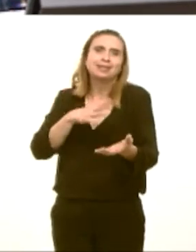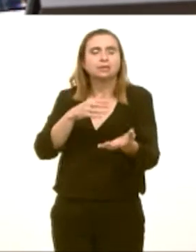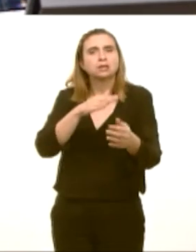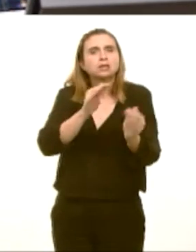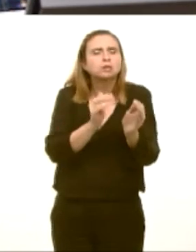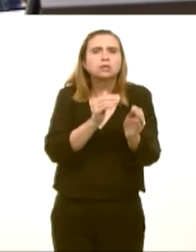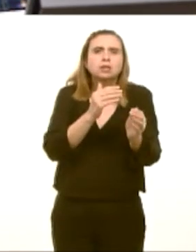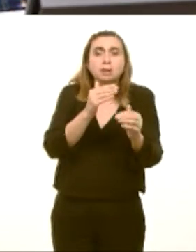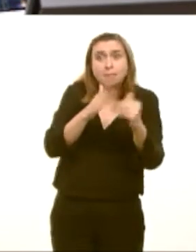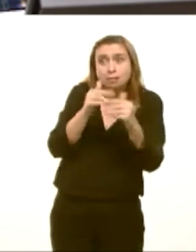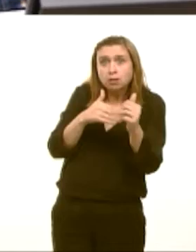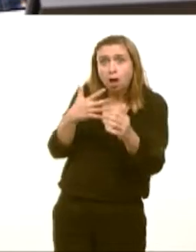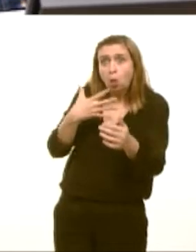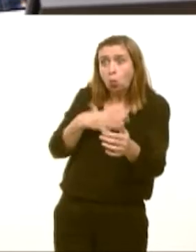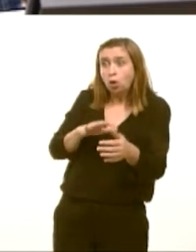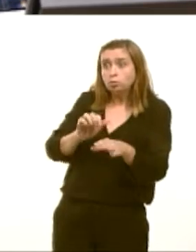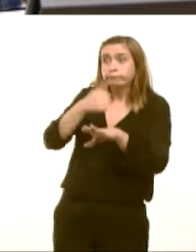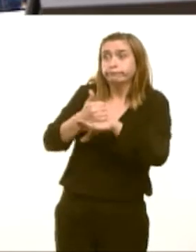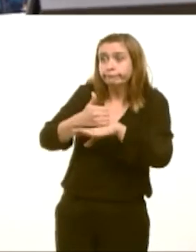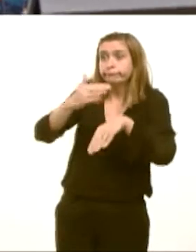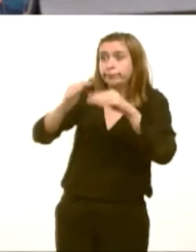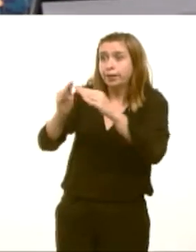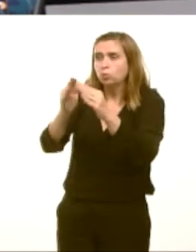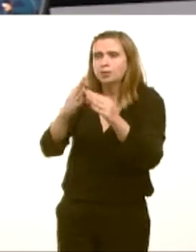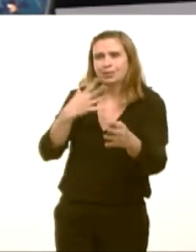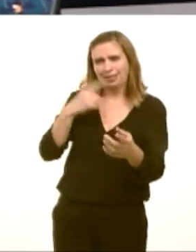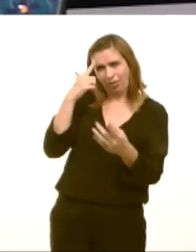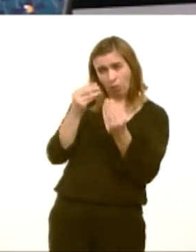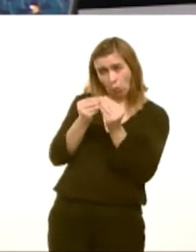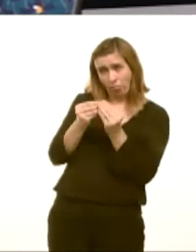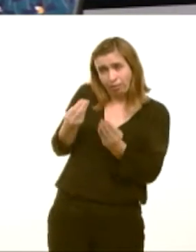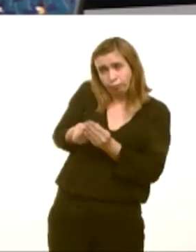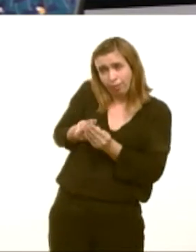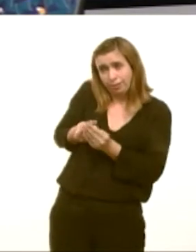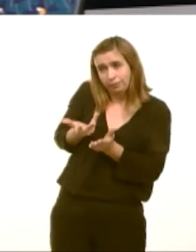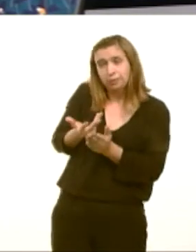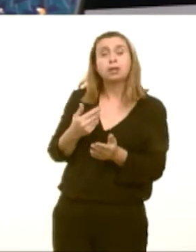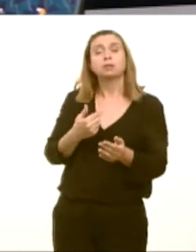before they make that kind of investment. What I can say is that we do have a house buildersí engagement programme.